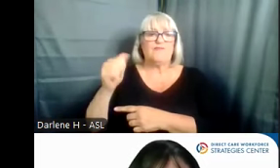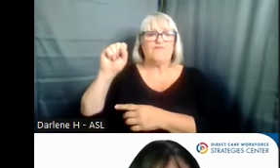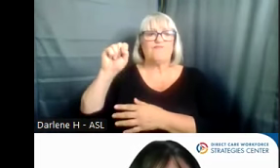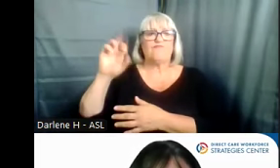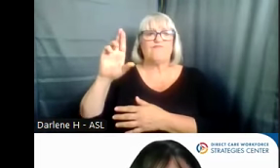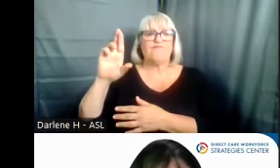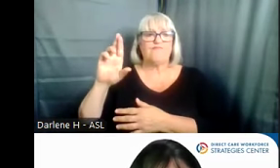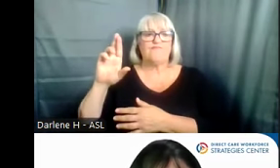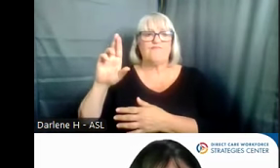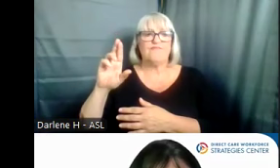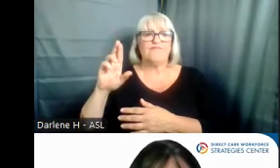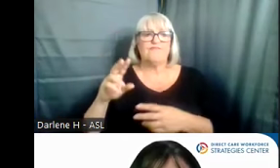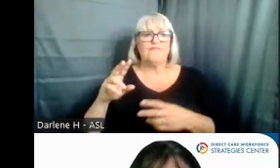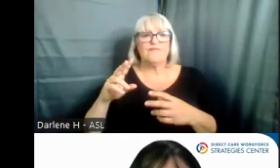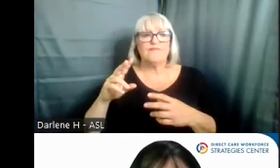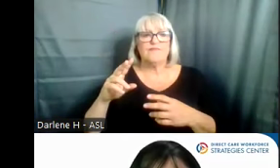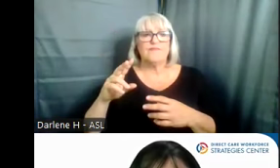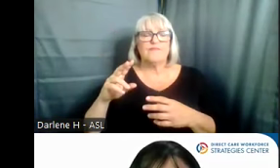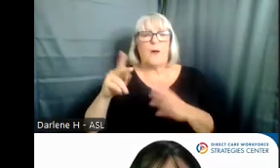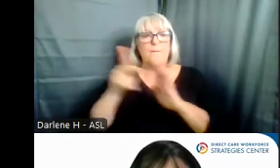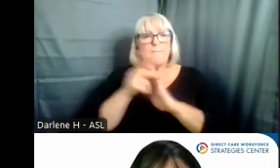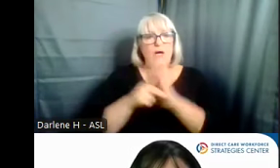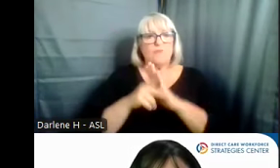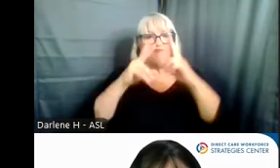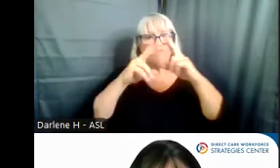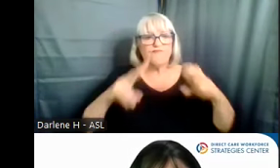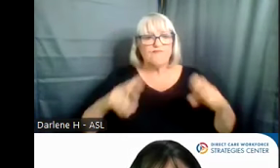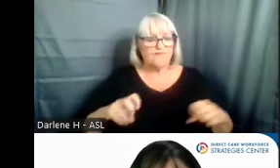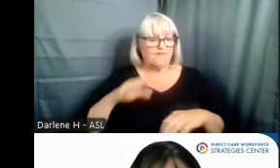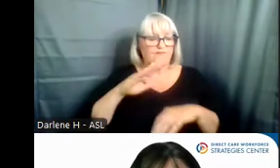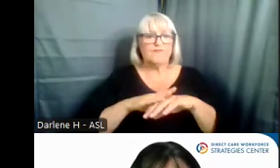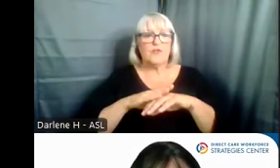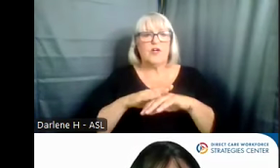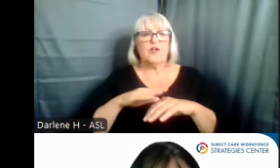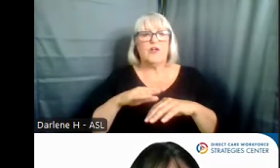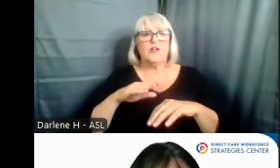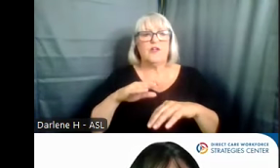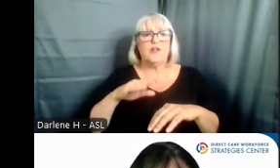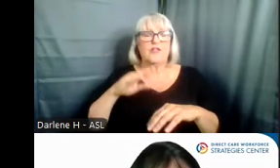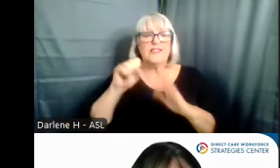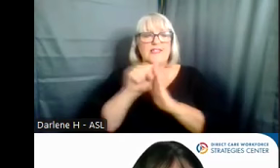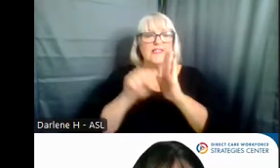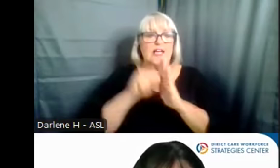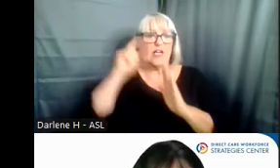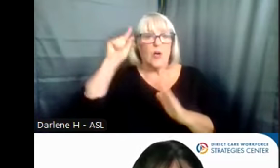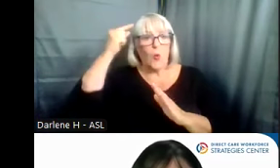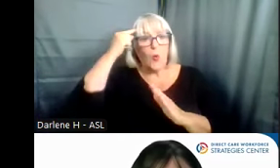long term care workforce in partnership with the Commonwealth Fund. Initial work resulted in the publication of a